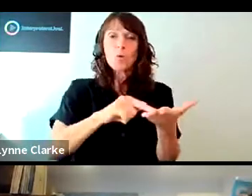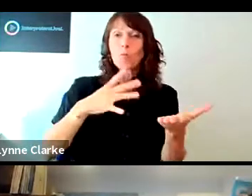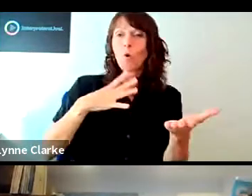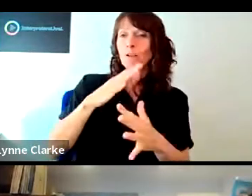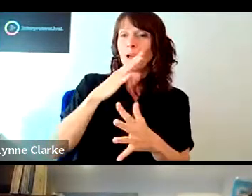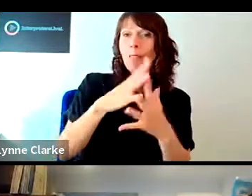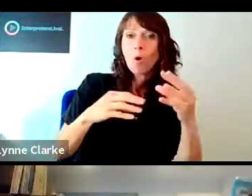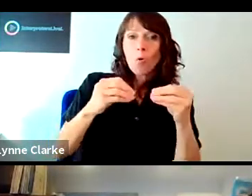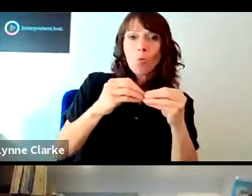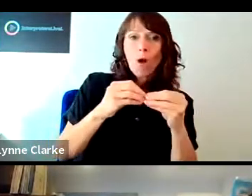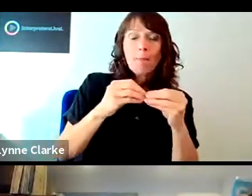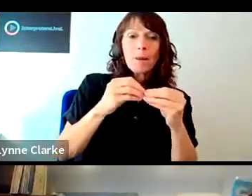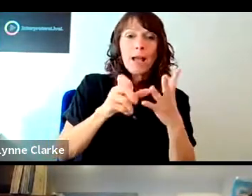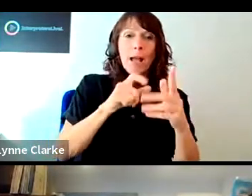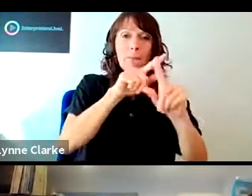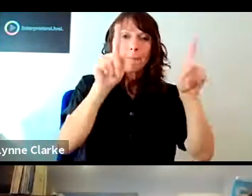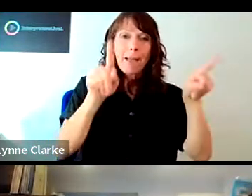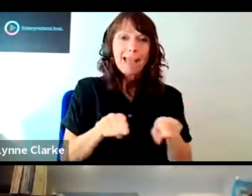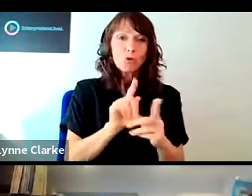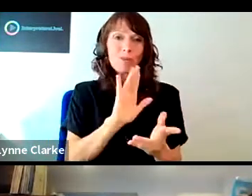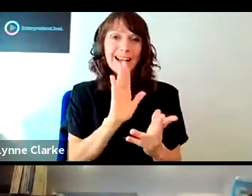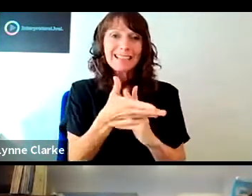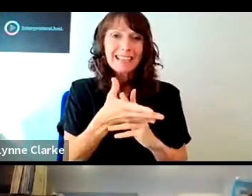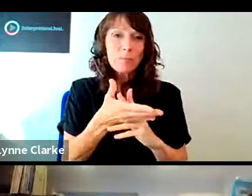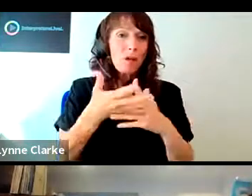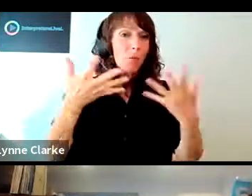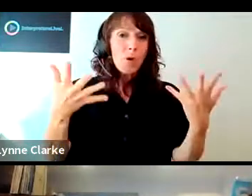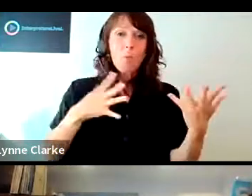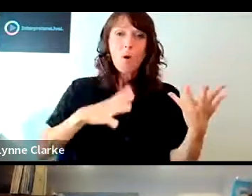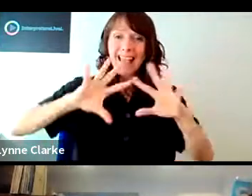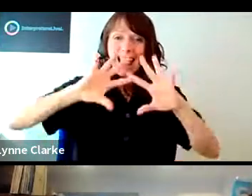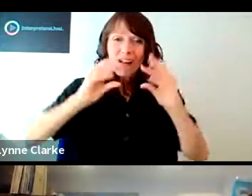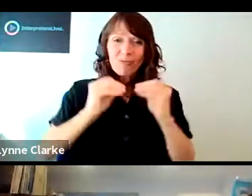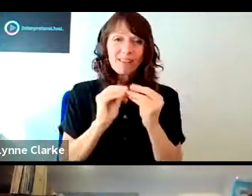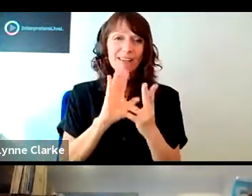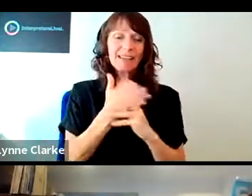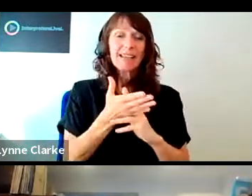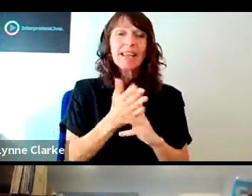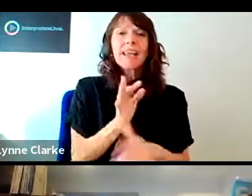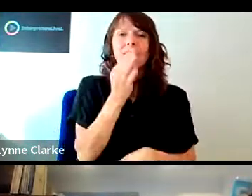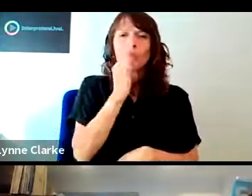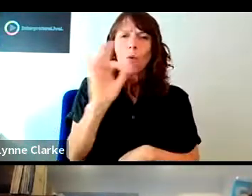accessible. And once again, when you go to the real leaders in the industries that are making